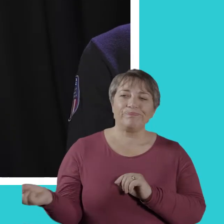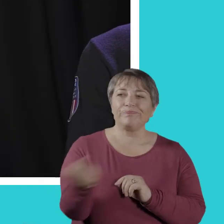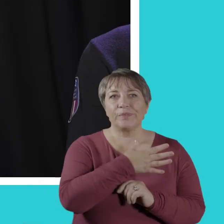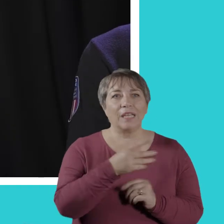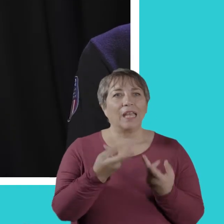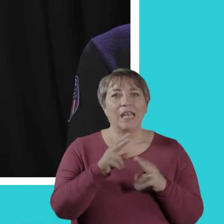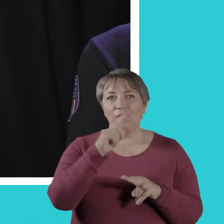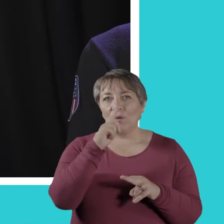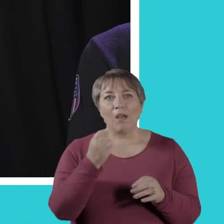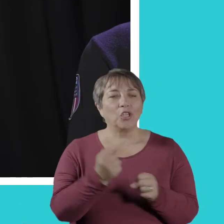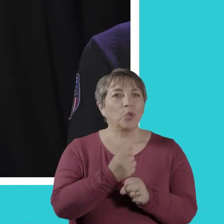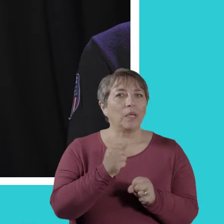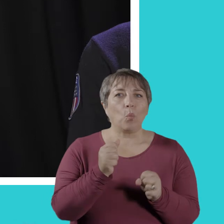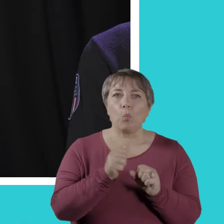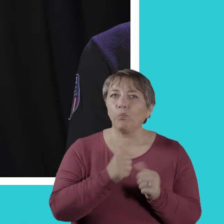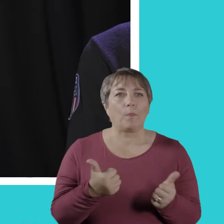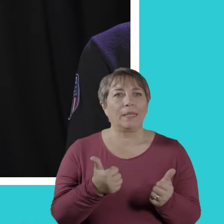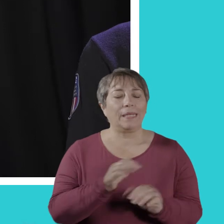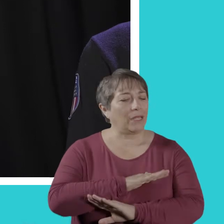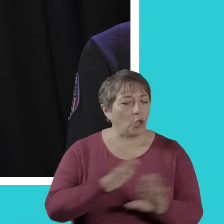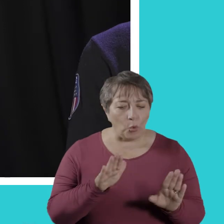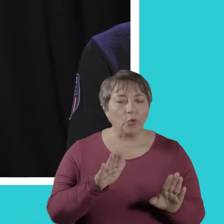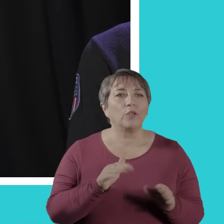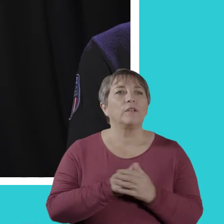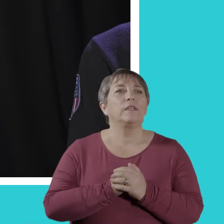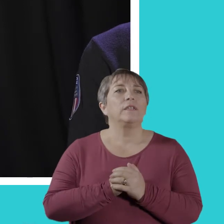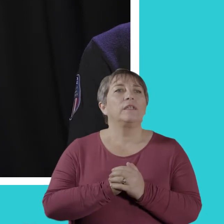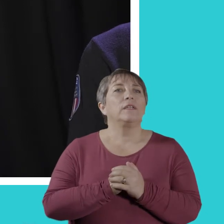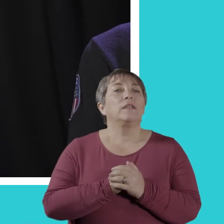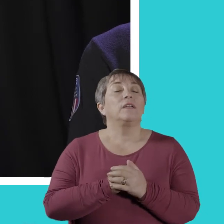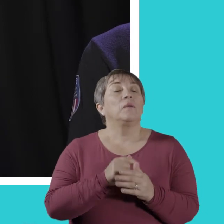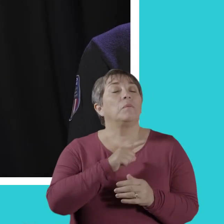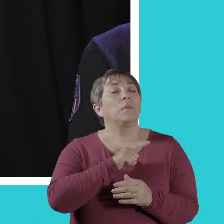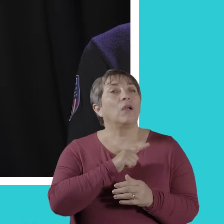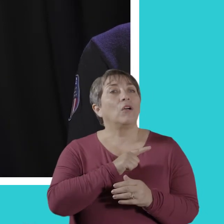And I don't know why I said yeah the reason why I say get rid of it is because unless it's telling